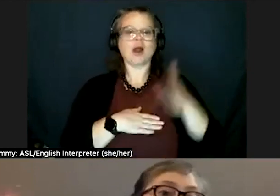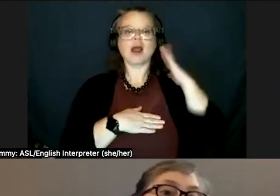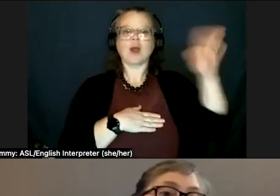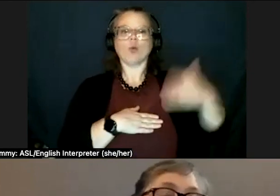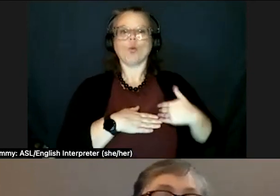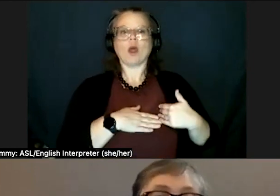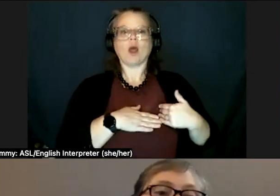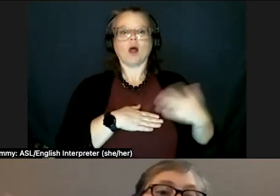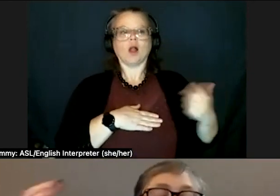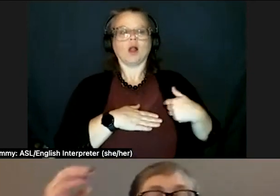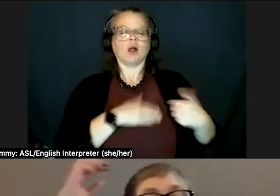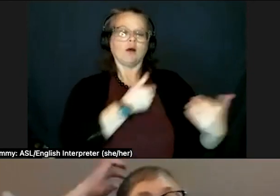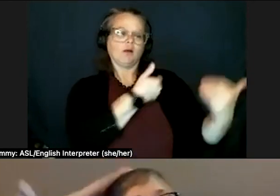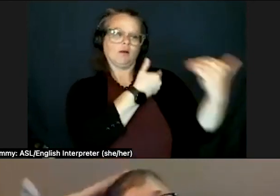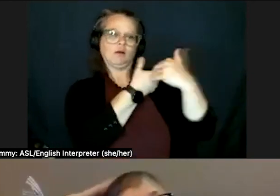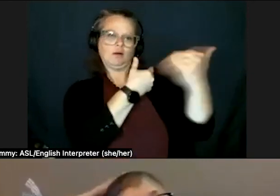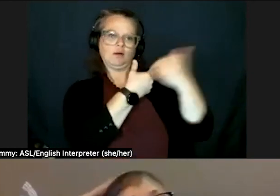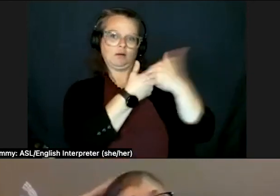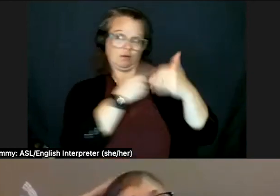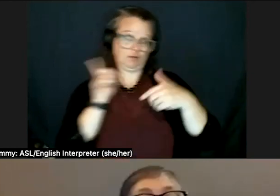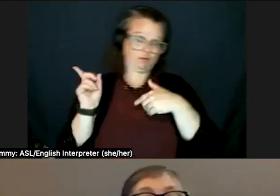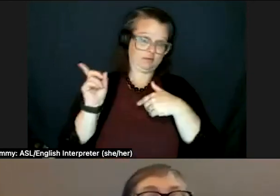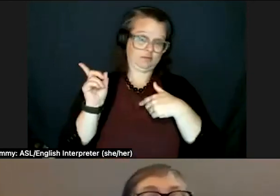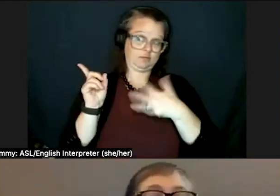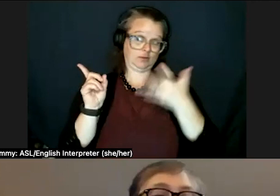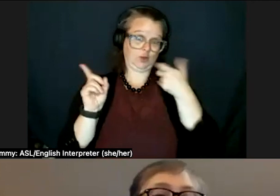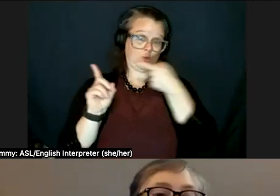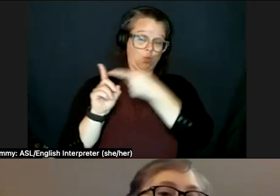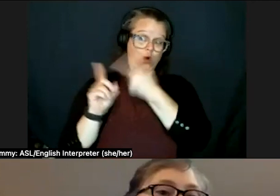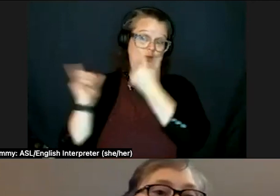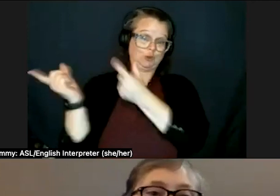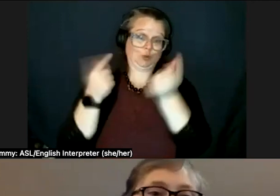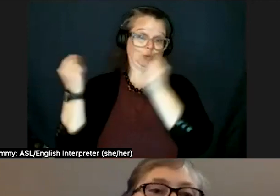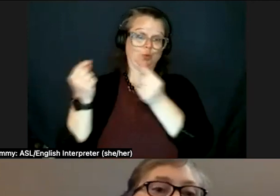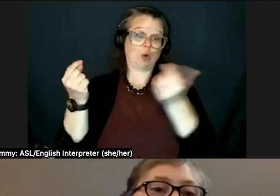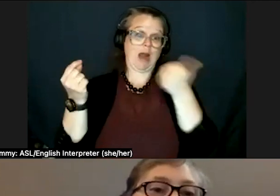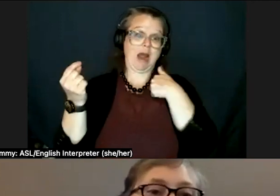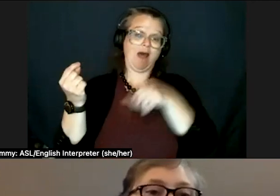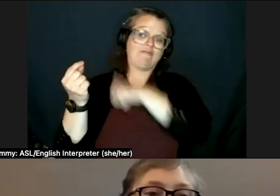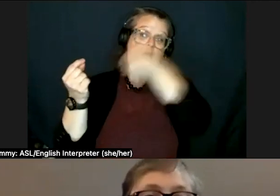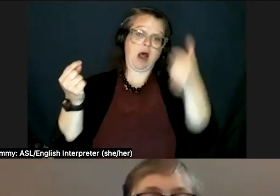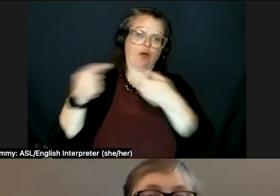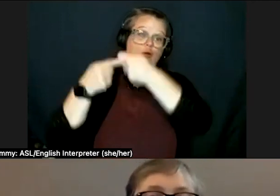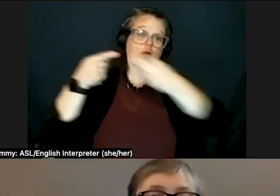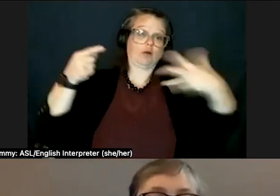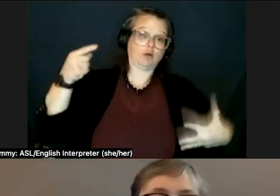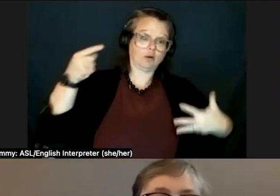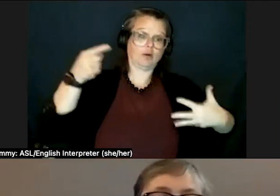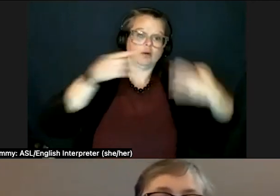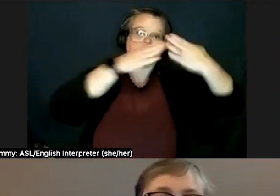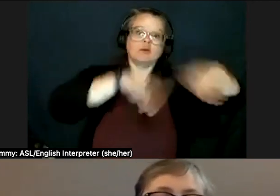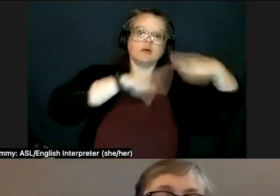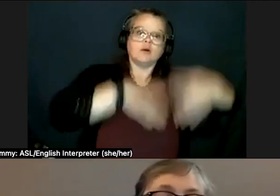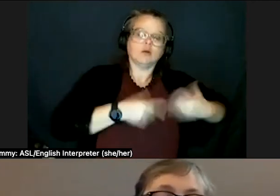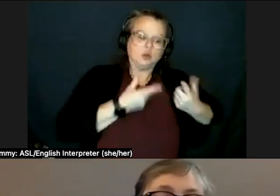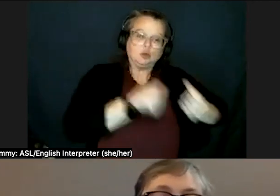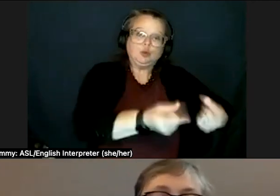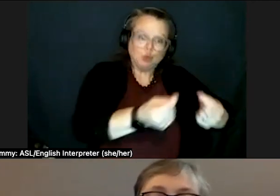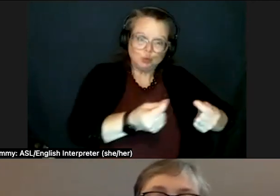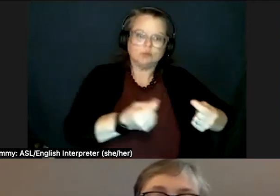who it should be assigned to in timelines or what that sub-task or follow-up task should be.